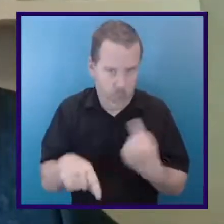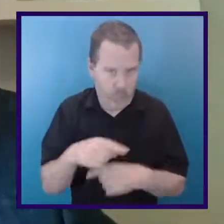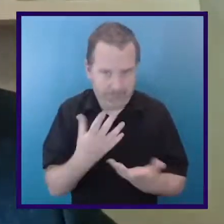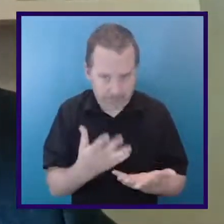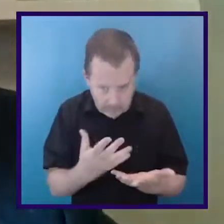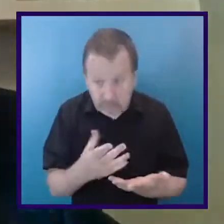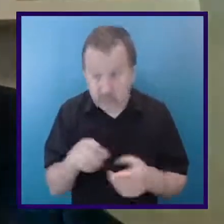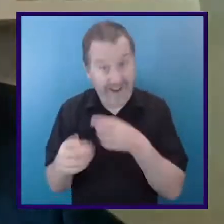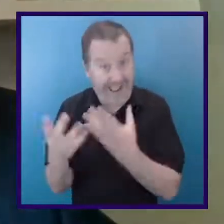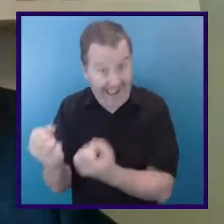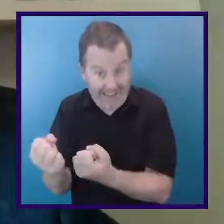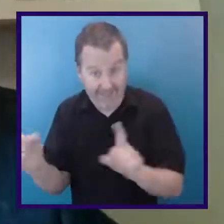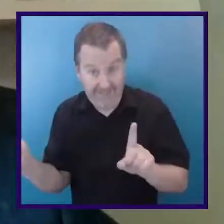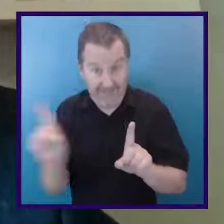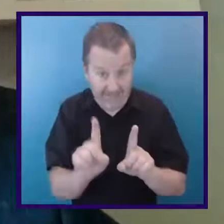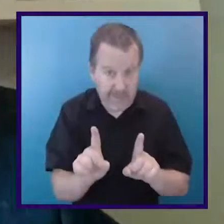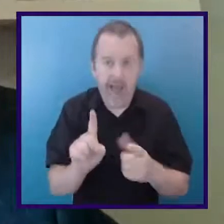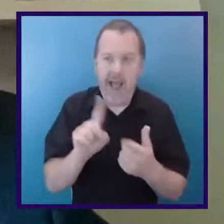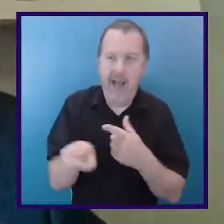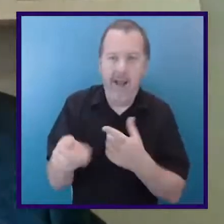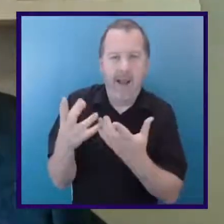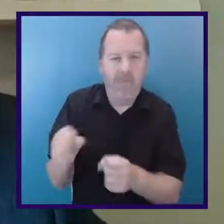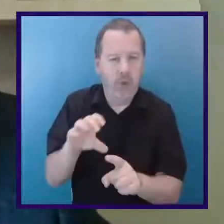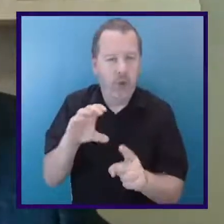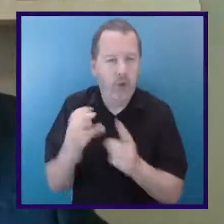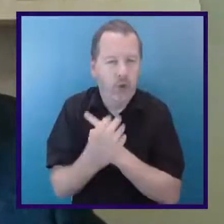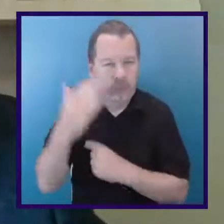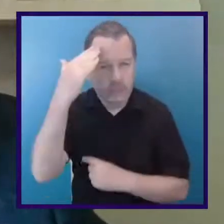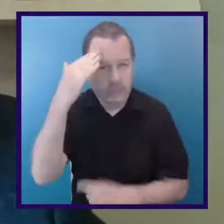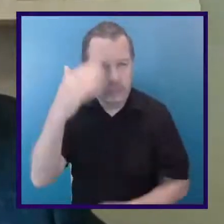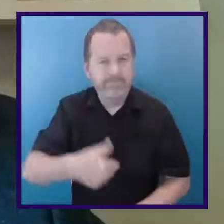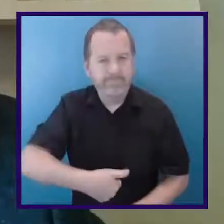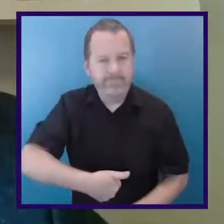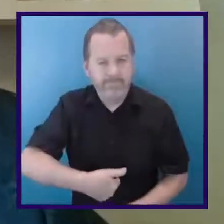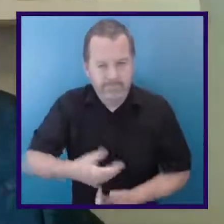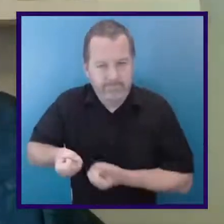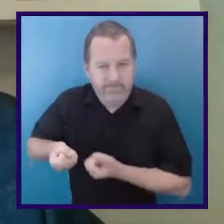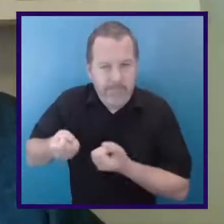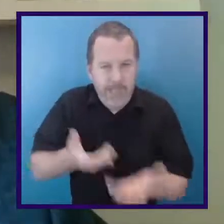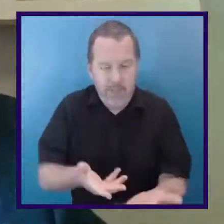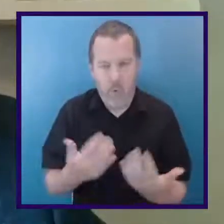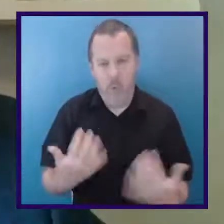They also bring with them a great deal of cultural insight that really enriches the fabric of school life.